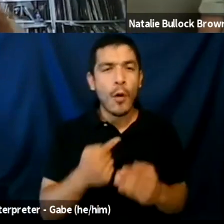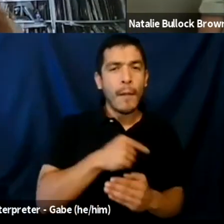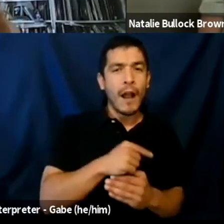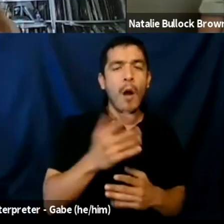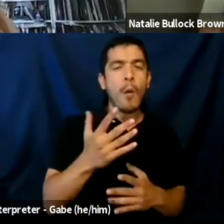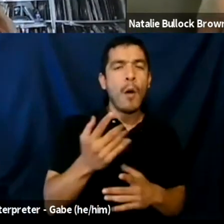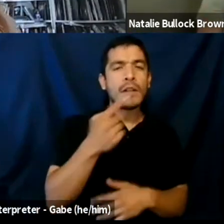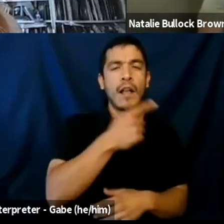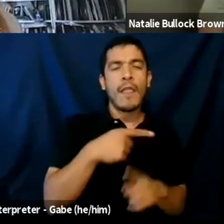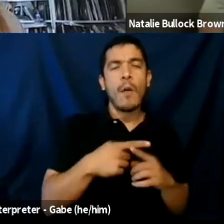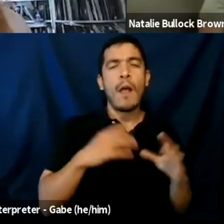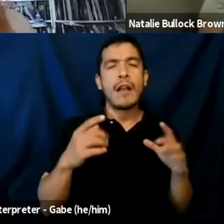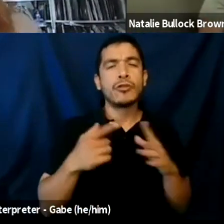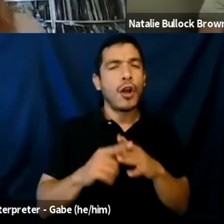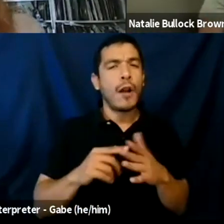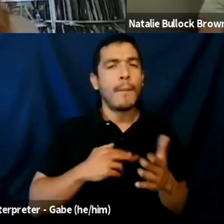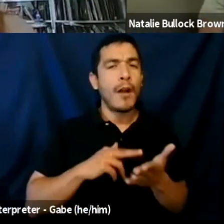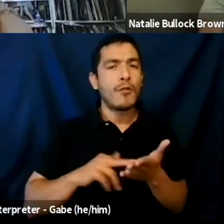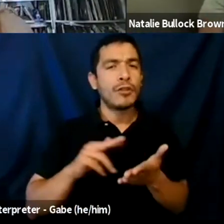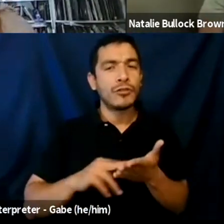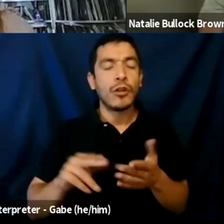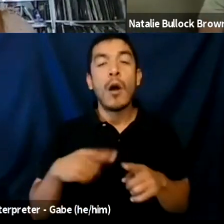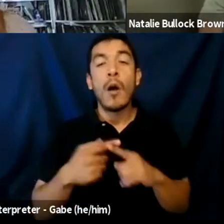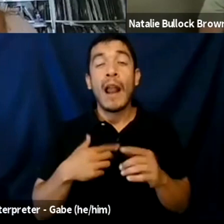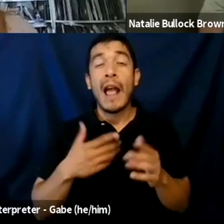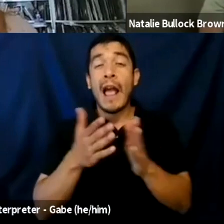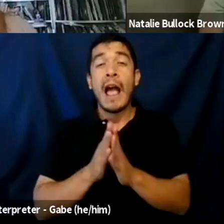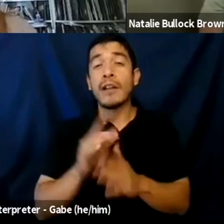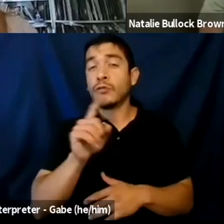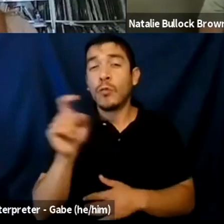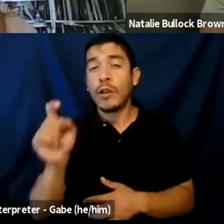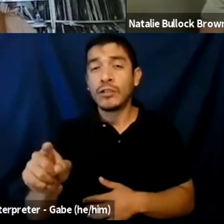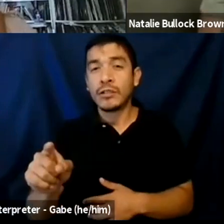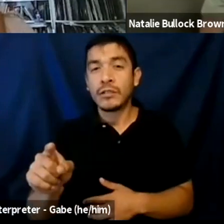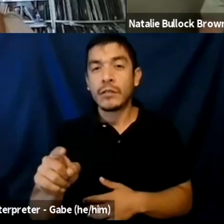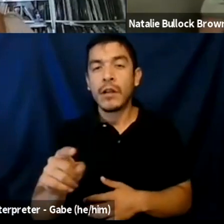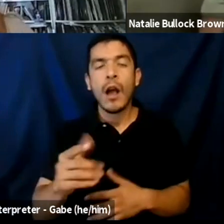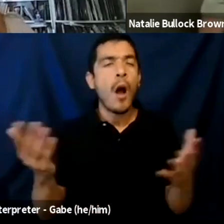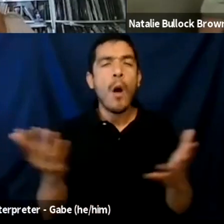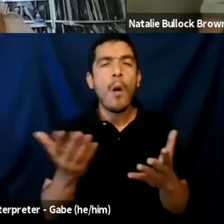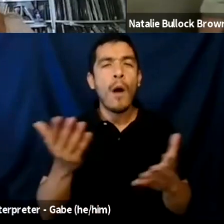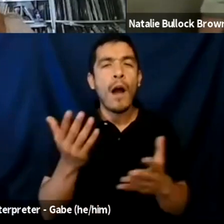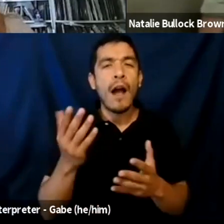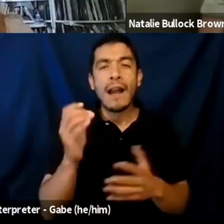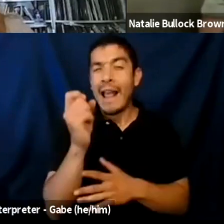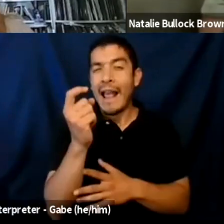because I started sort of asking the question, like what ethical guidelines exist for the media